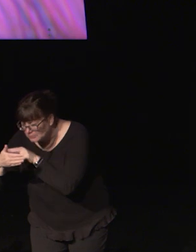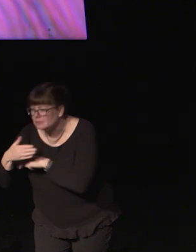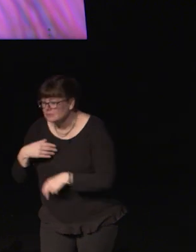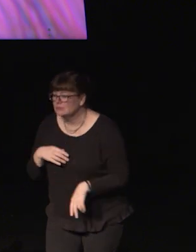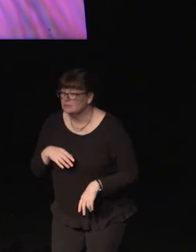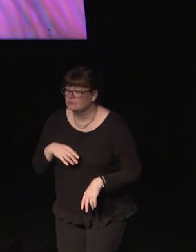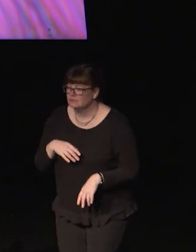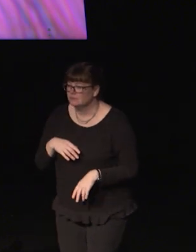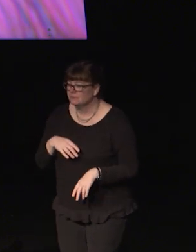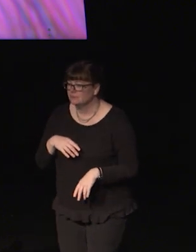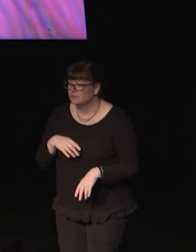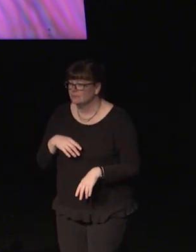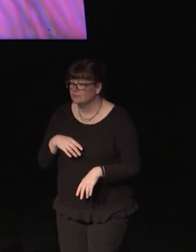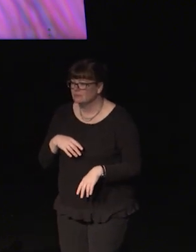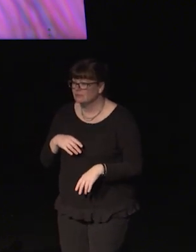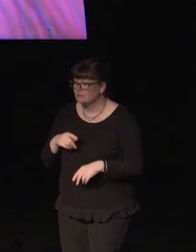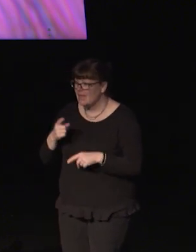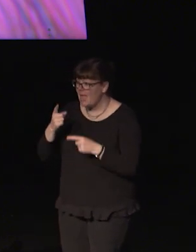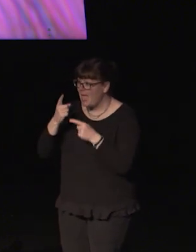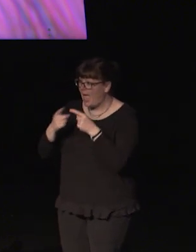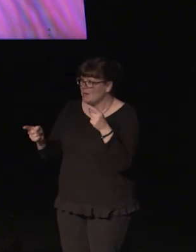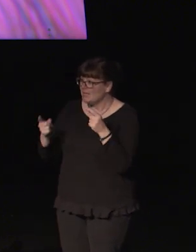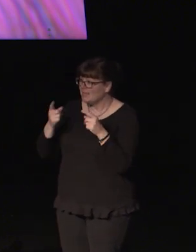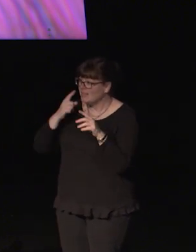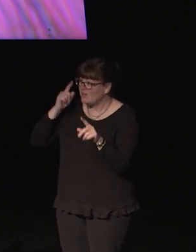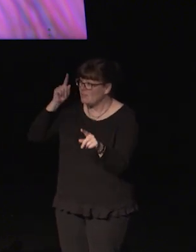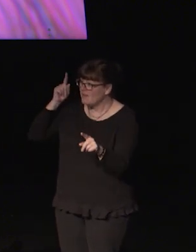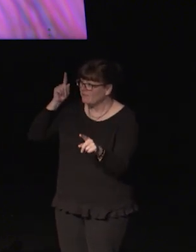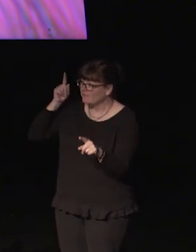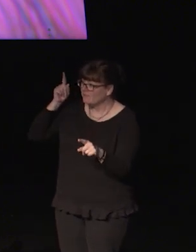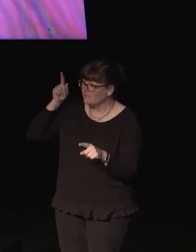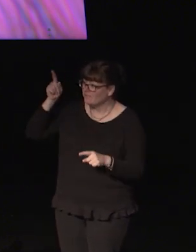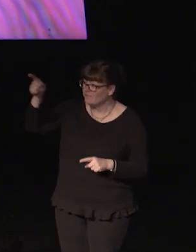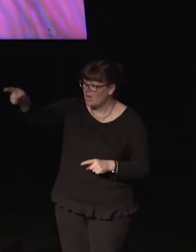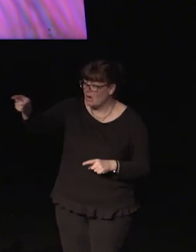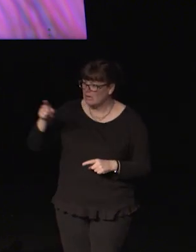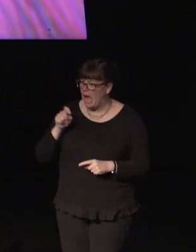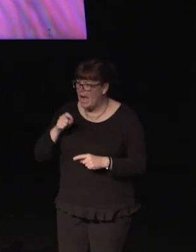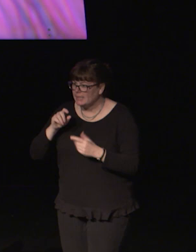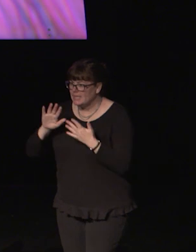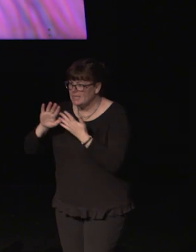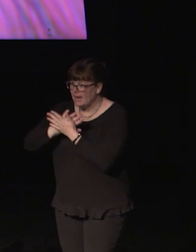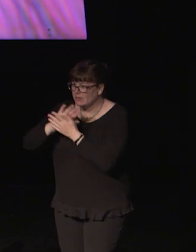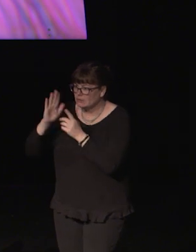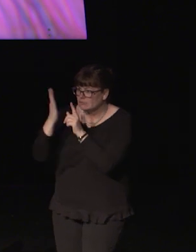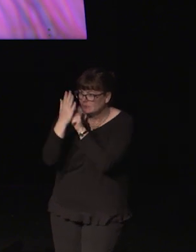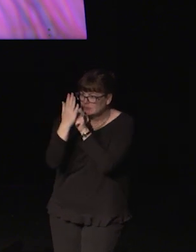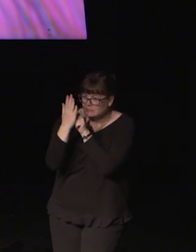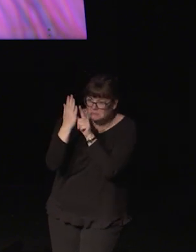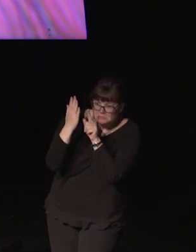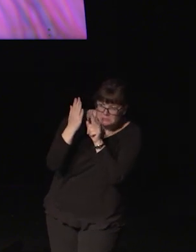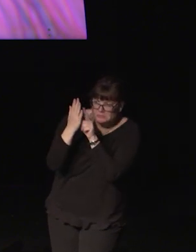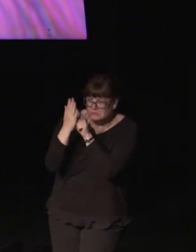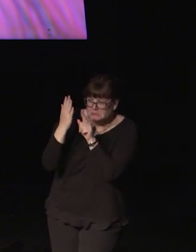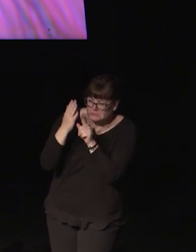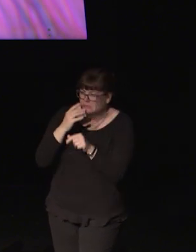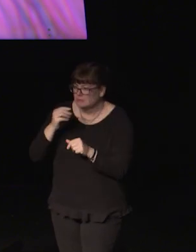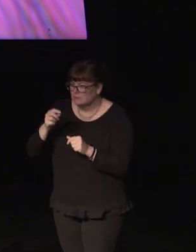Being able to see enemies from far off, because I'm one of those, I need to have cover and I need to be away from it, like a distance away from a character